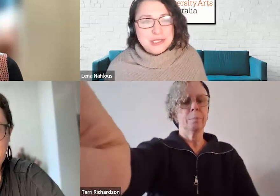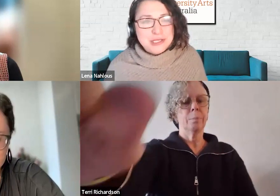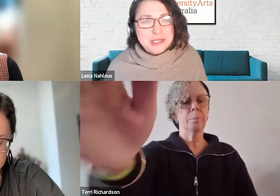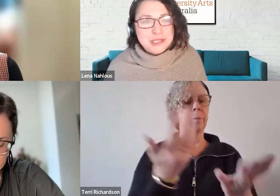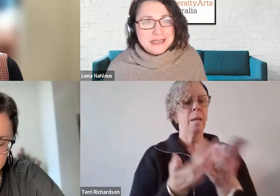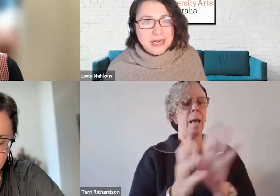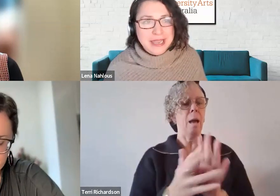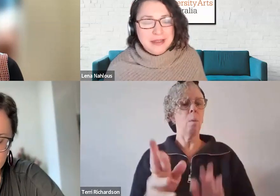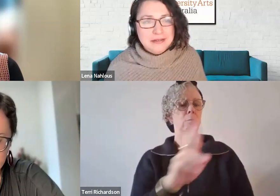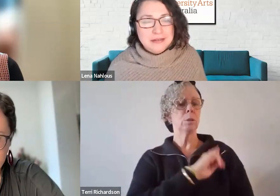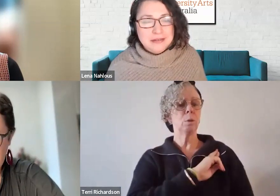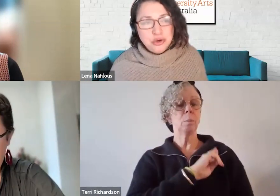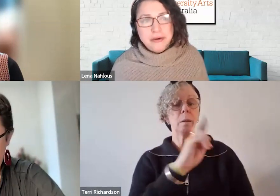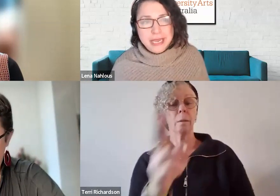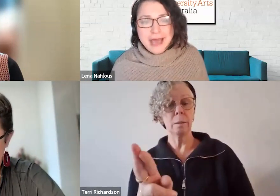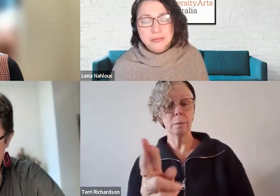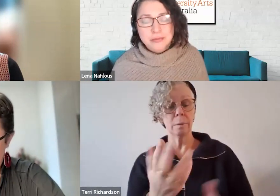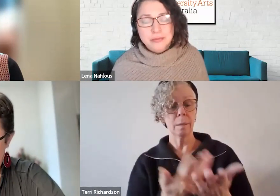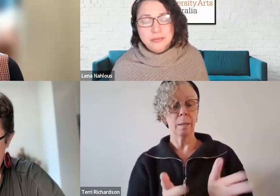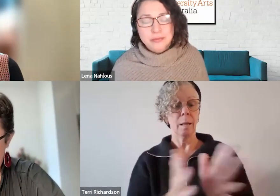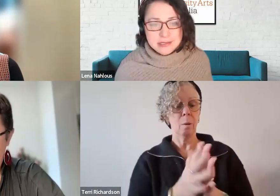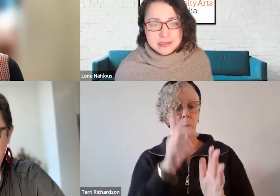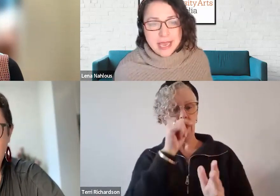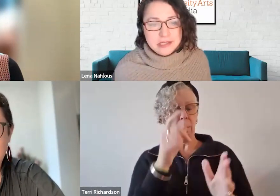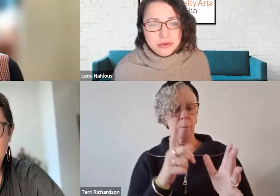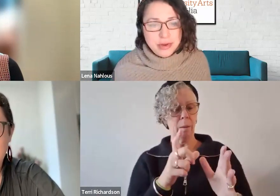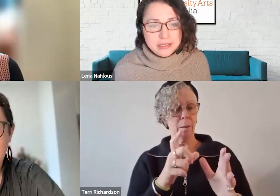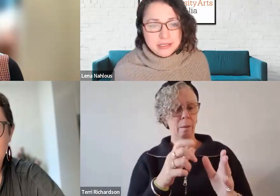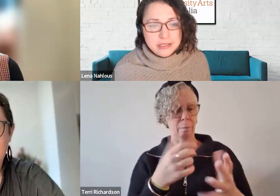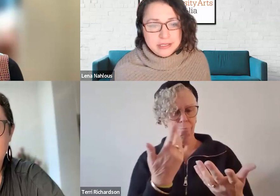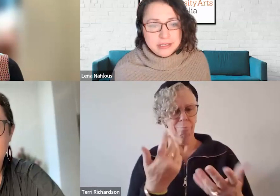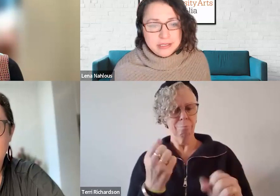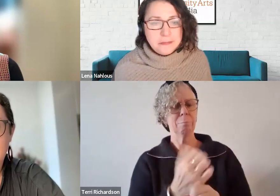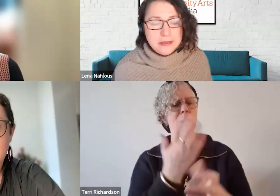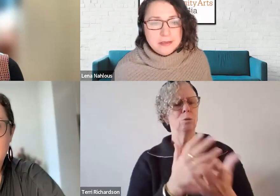and ensure we're accountable as directors.